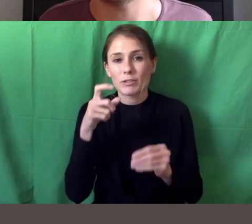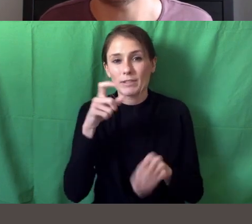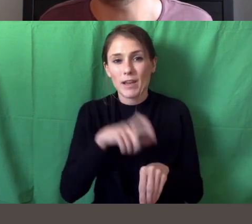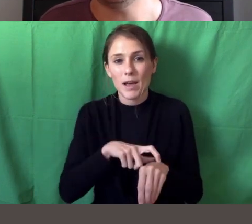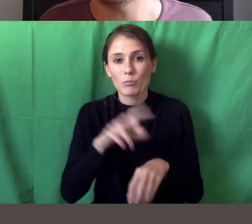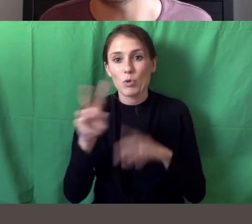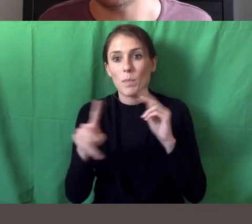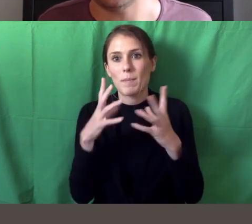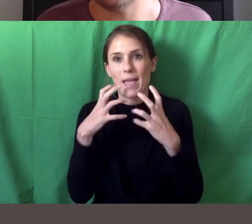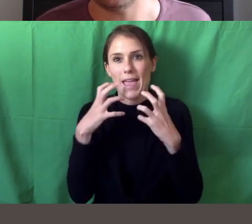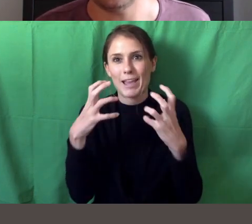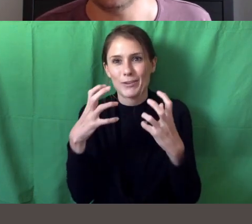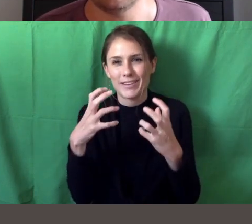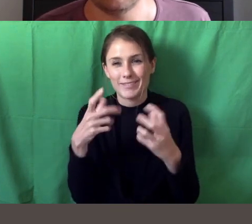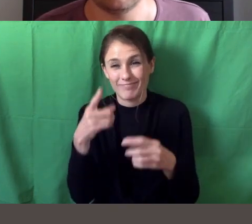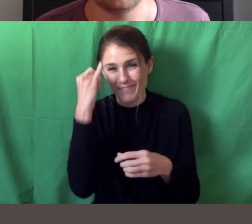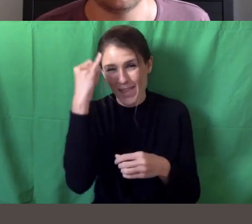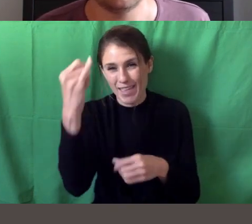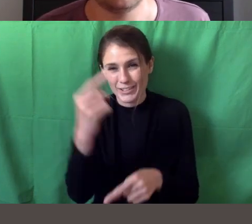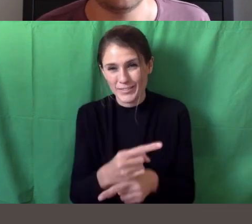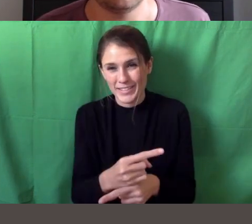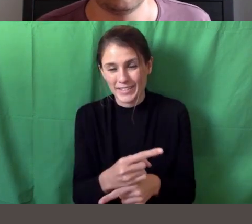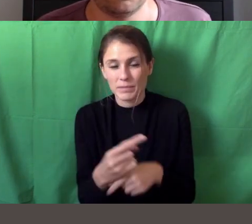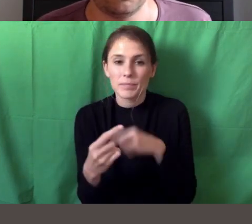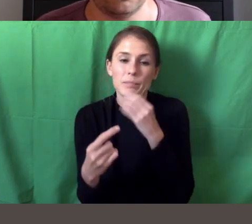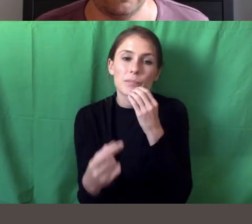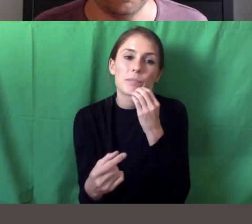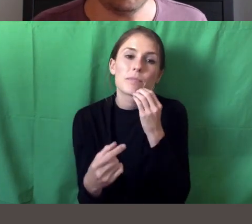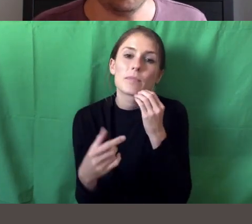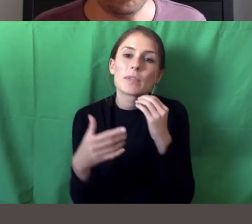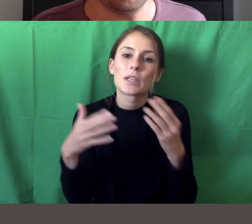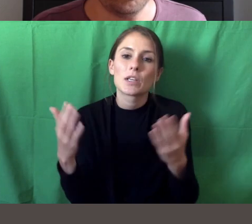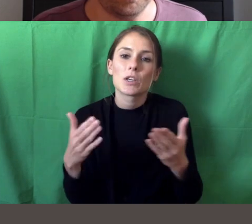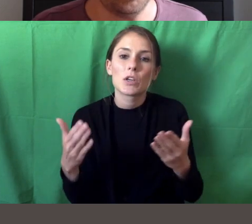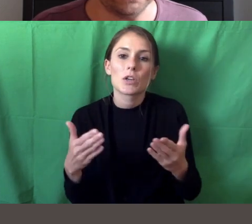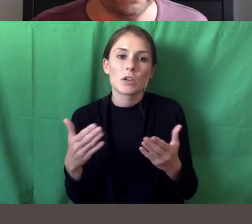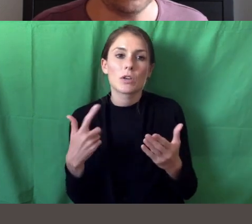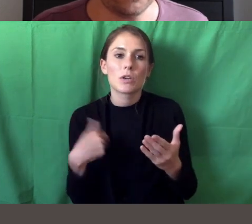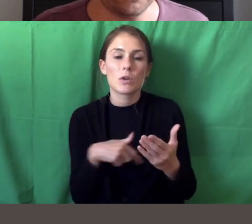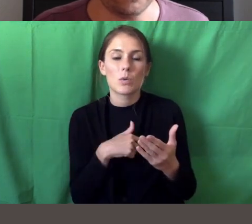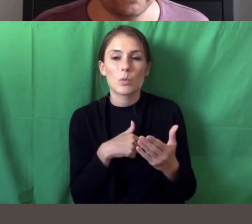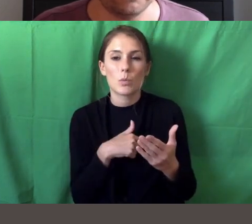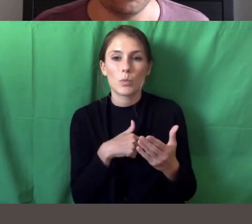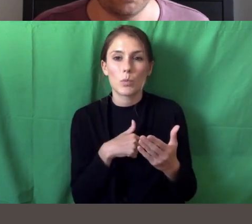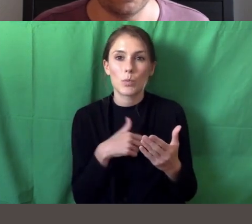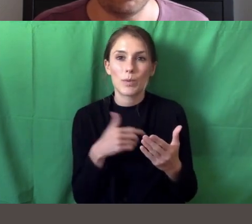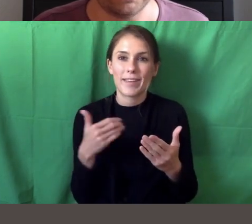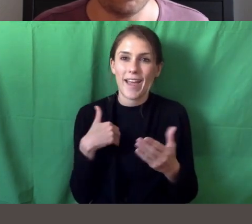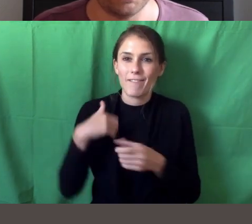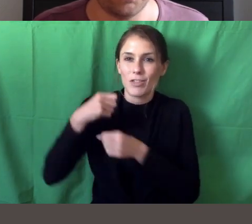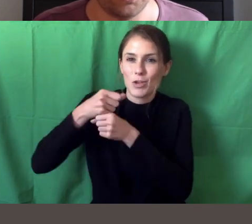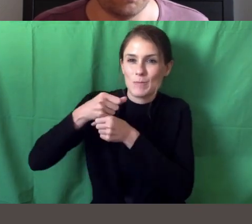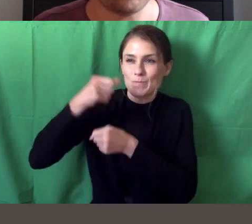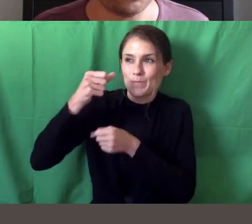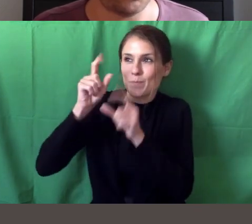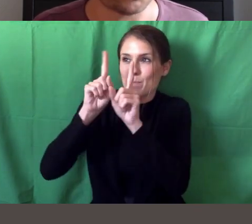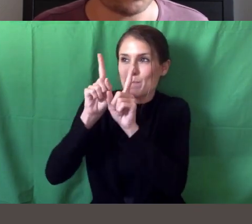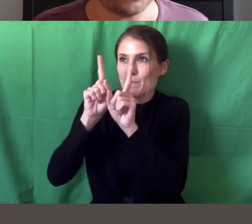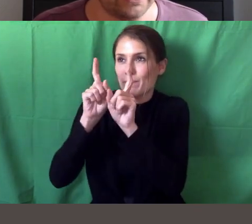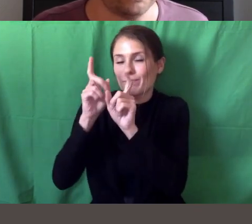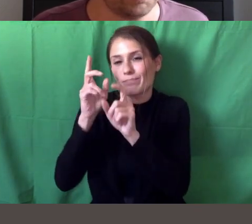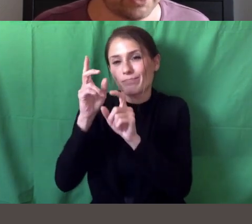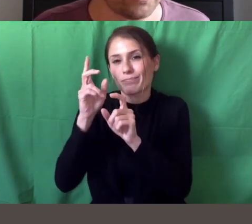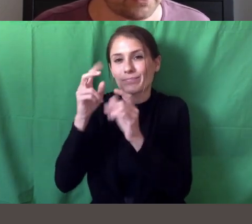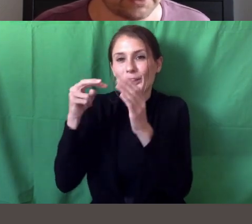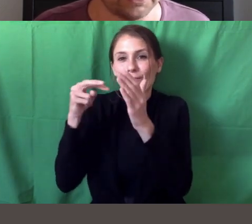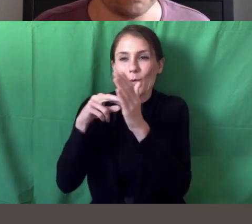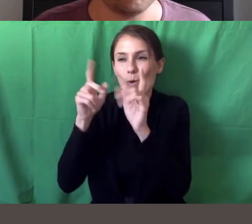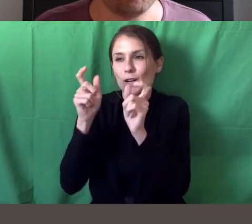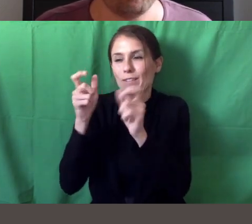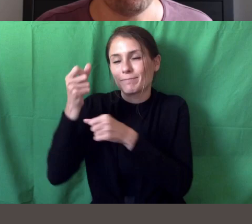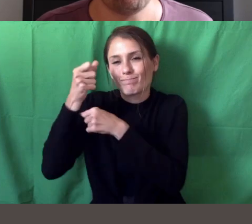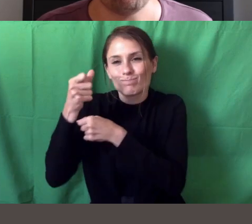You can imagine that people got angry, right? And back here, back here we go with the torches